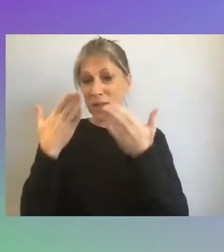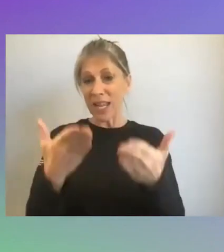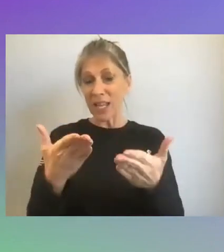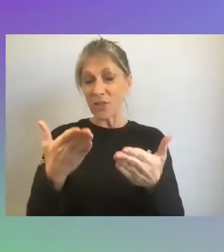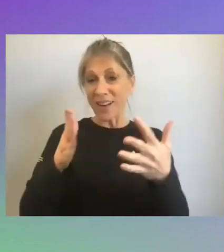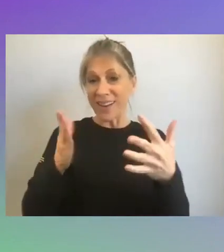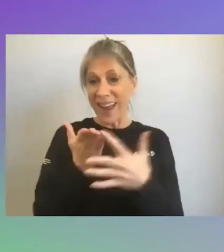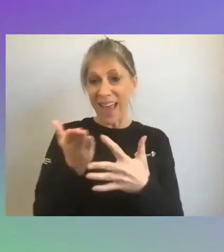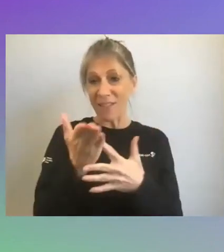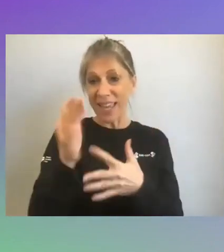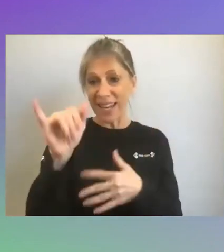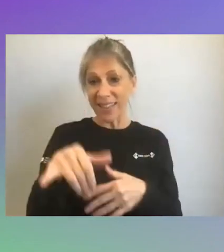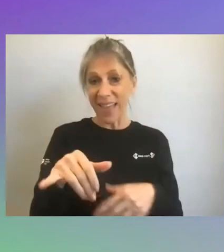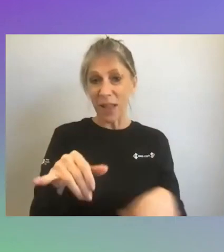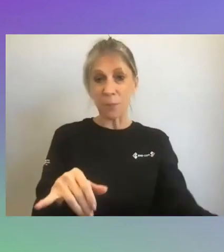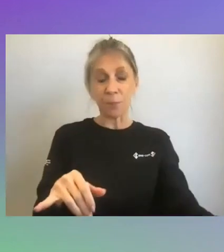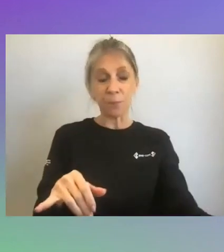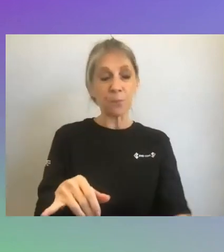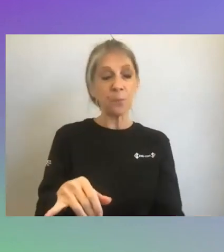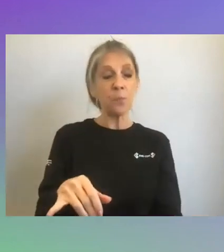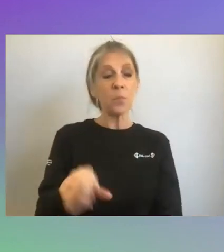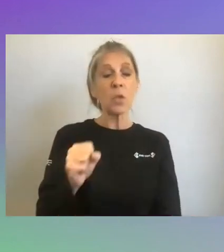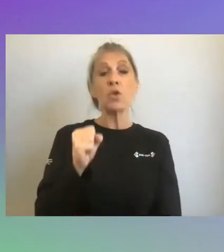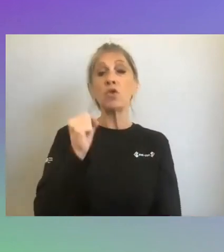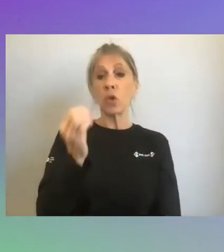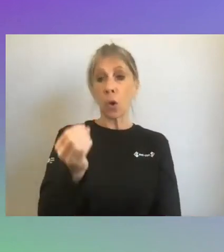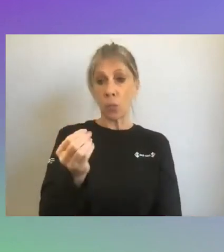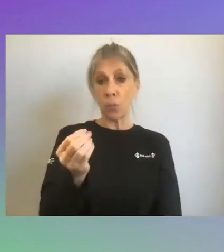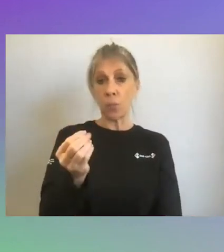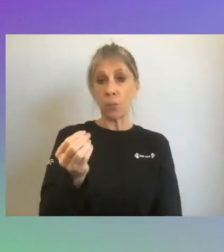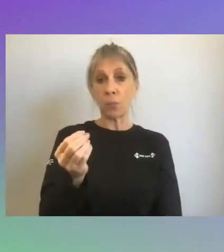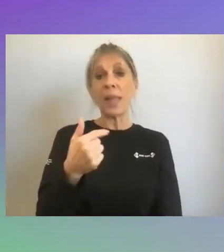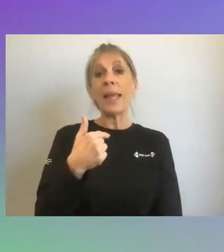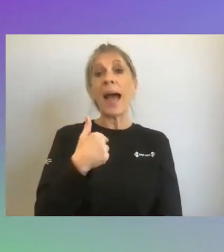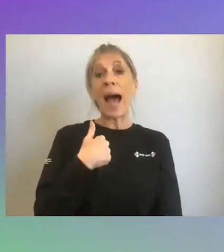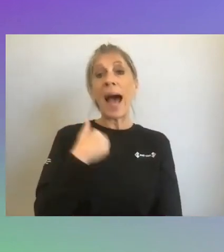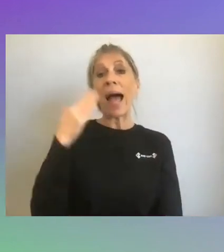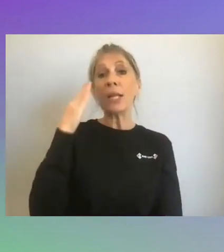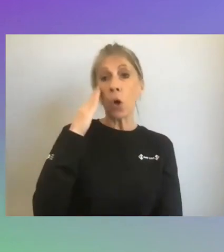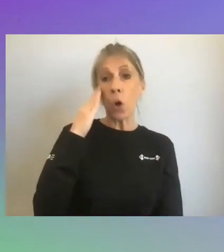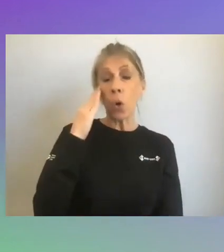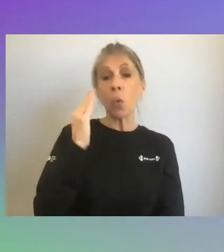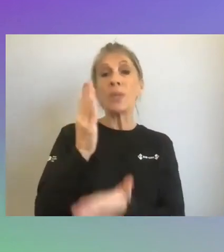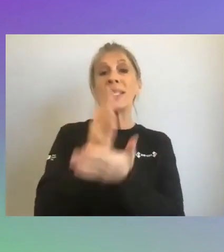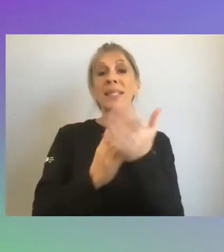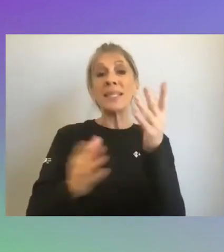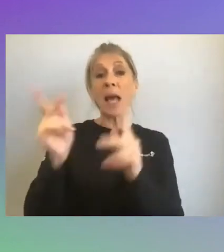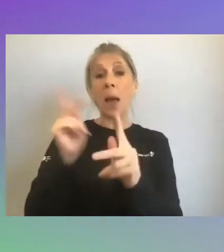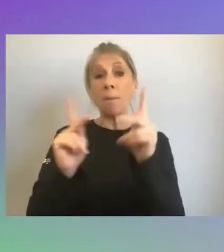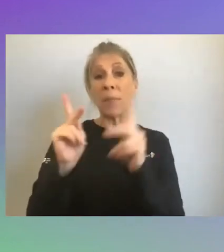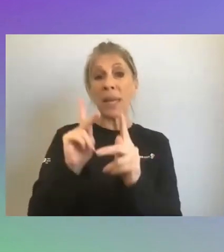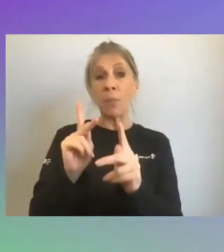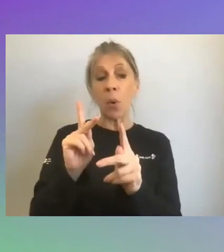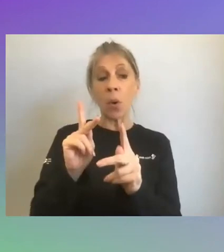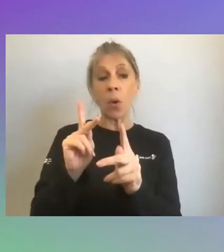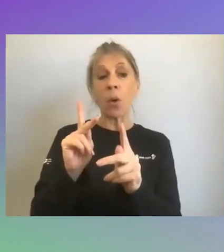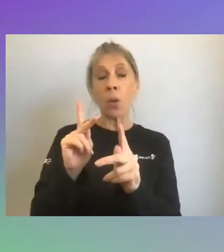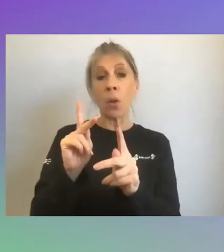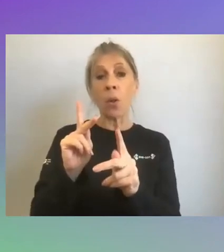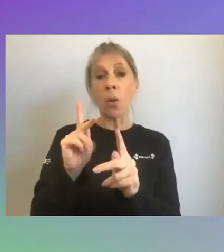Sure. So I, I do know that some